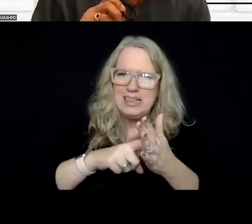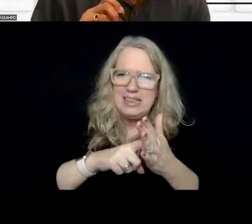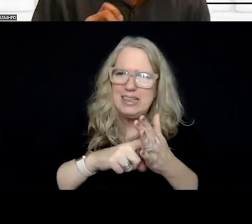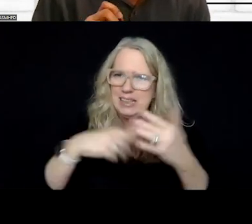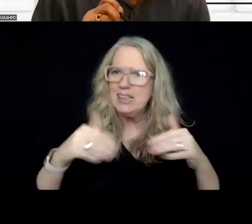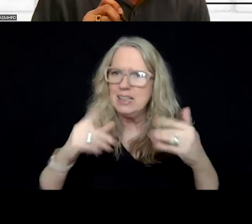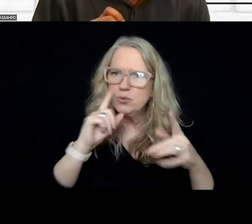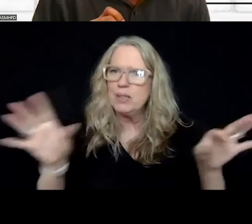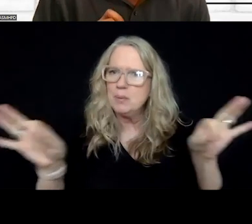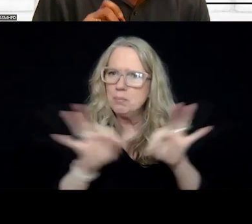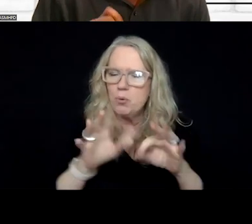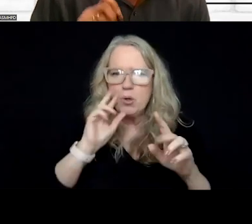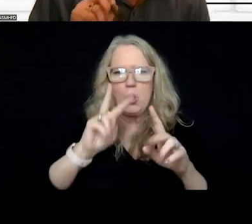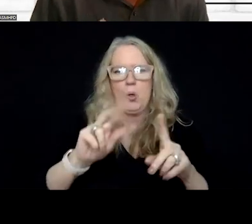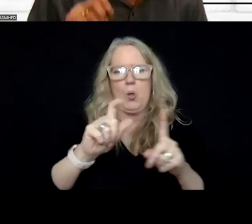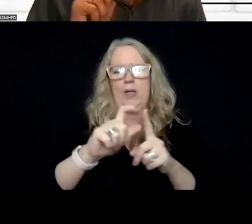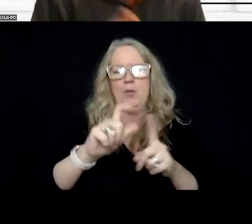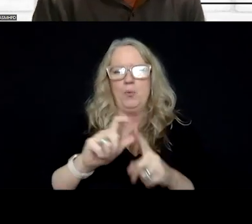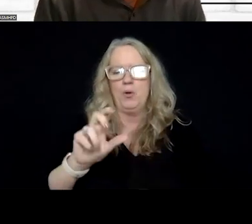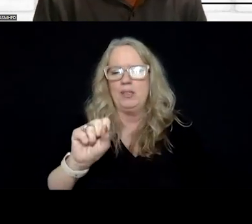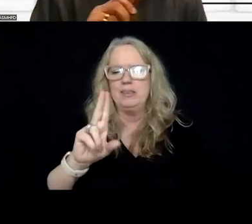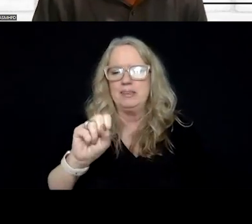LOOK AT THE WORD SUSTAINABLE. MEANING, THE COST OF TRAINING,